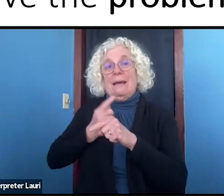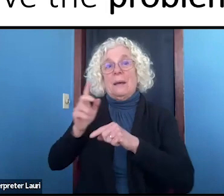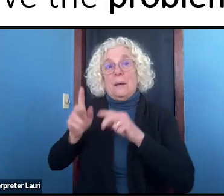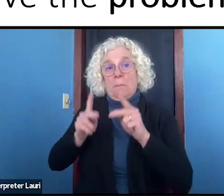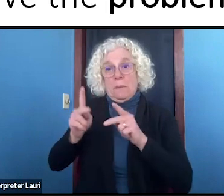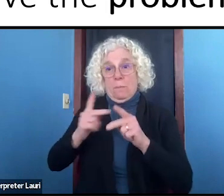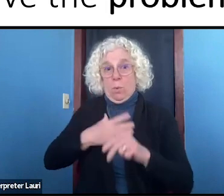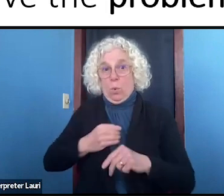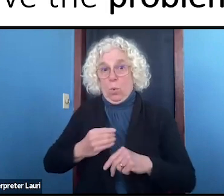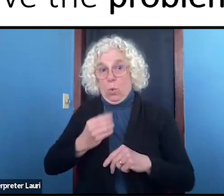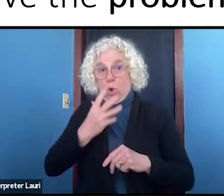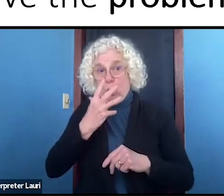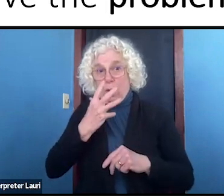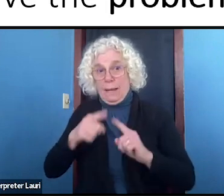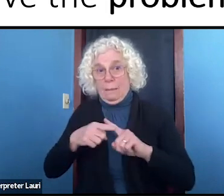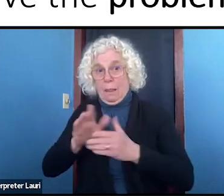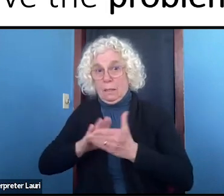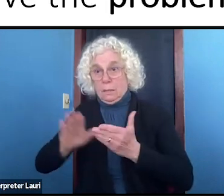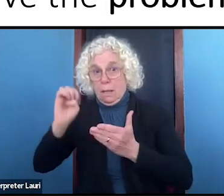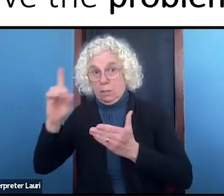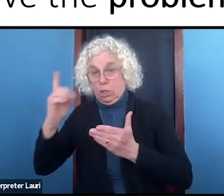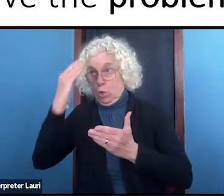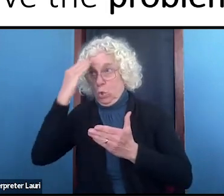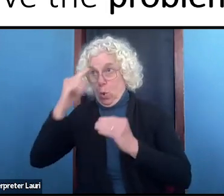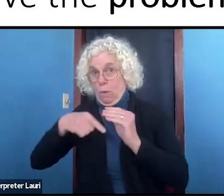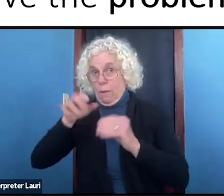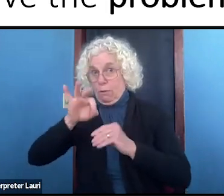and college educated, who know about the economy system